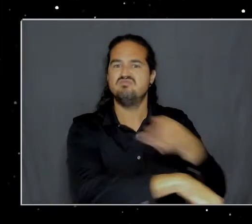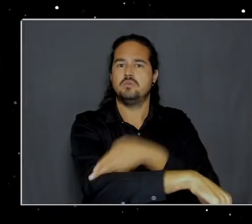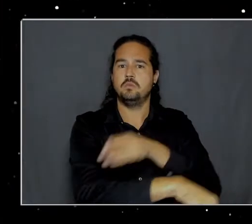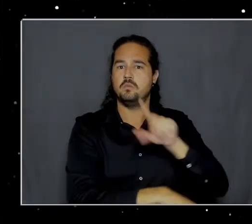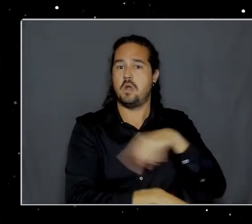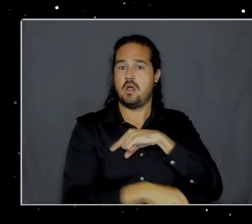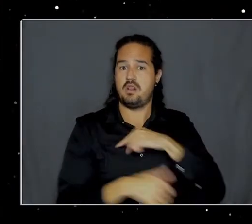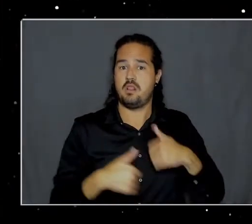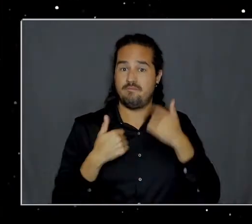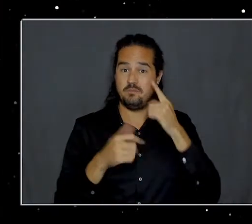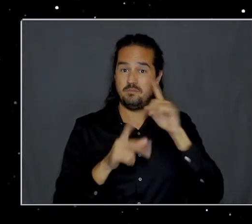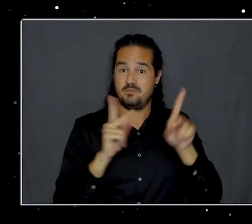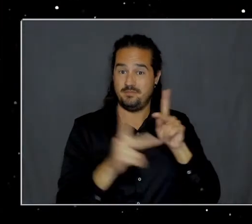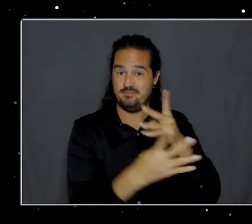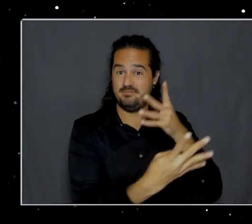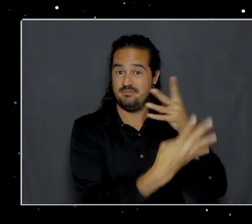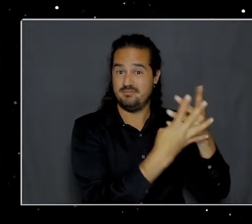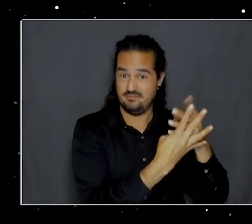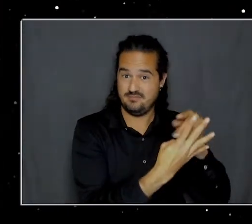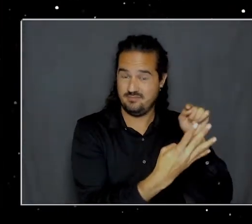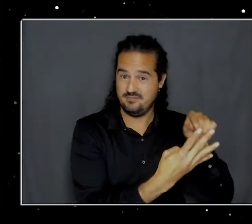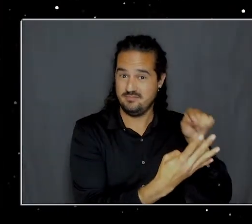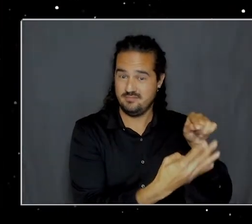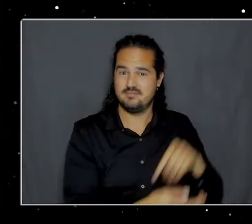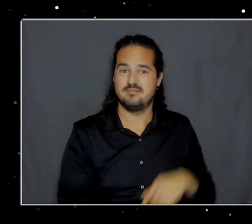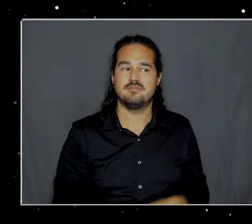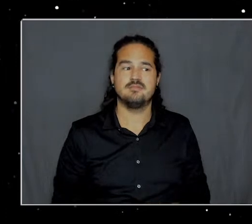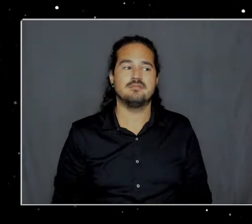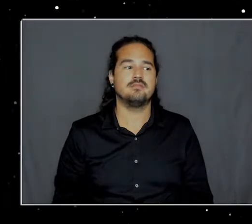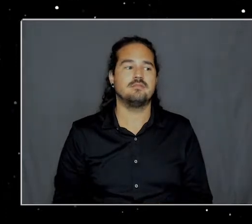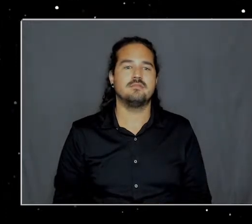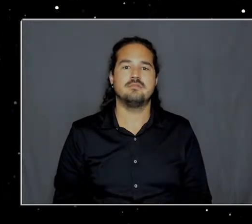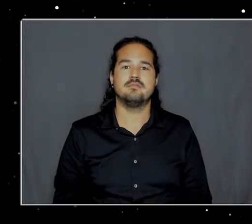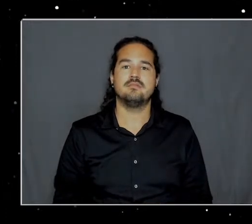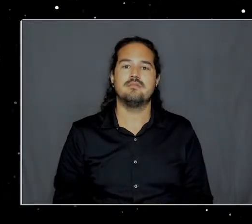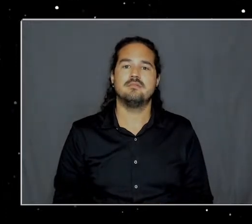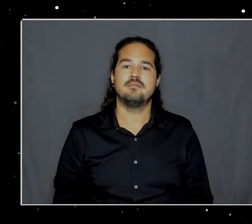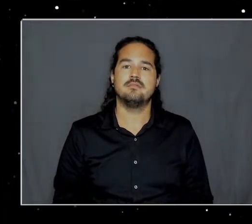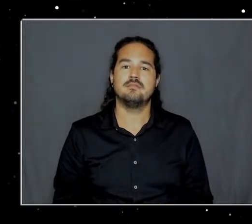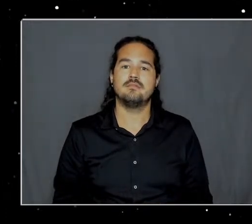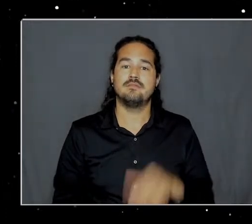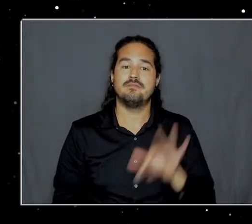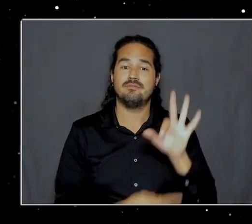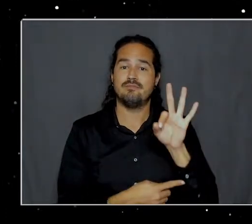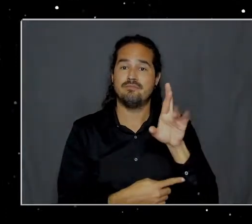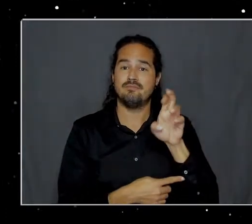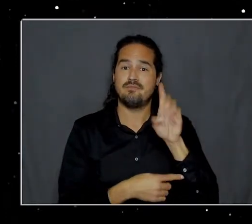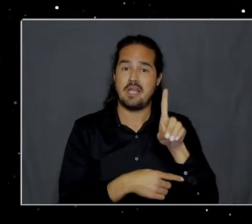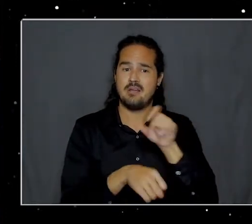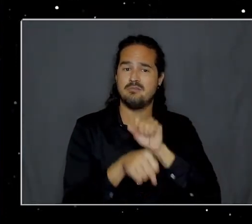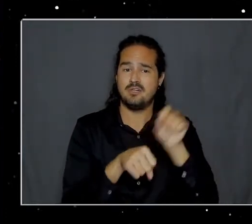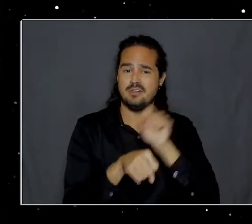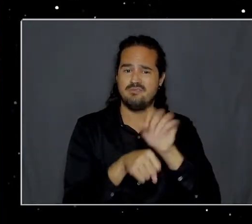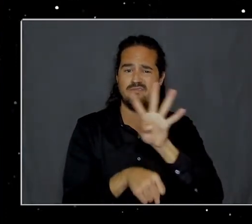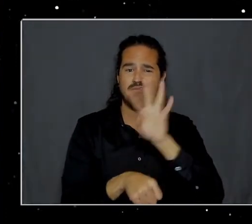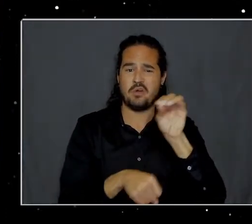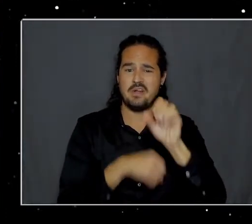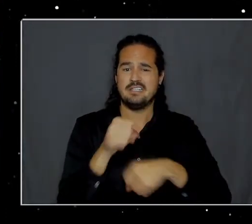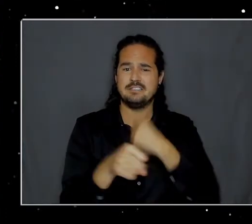PEOPLE WHO WERE INCARCERATED AT THE KING COUNTY JAIL. JOHN MIDGLEY: